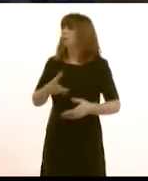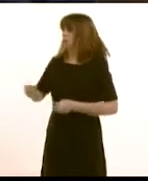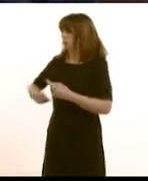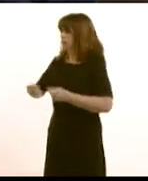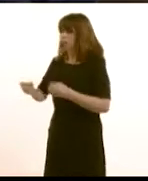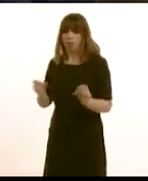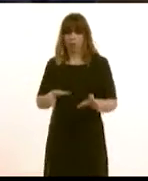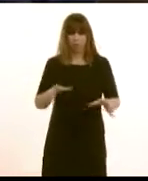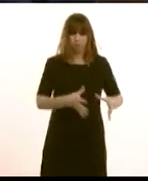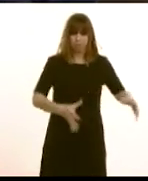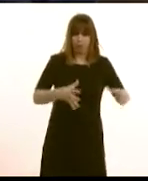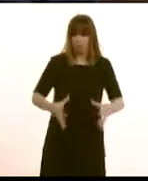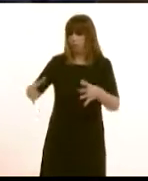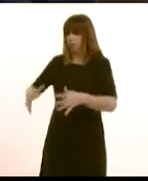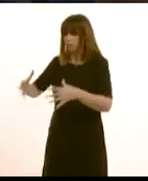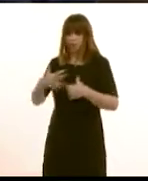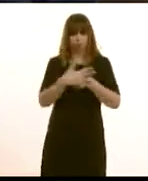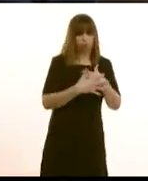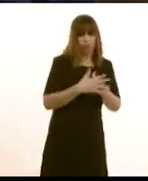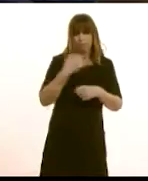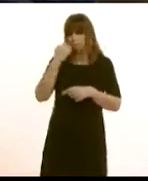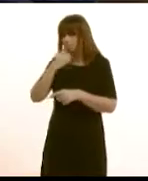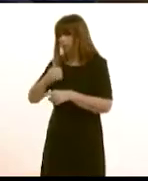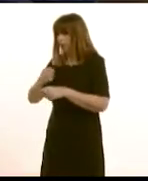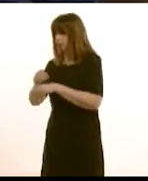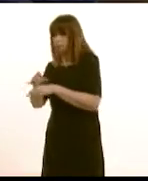which containers certain items should go in and that those containers are big enough as